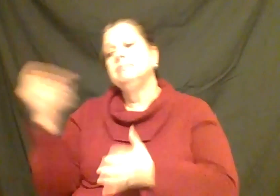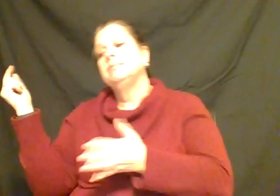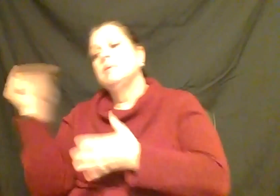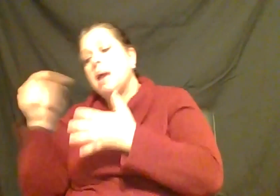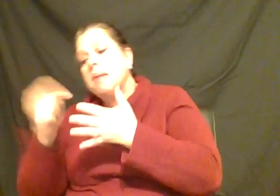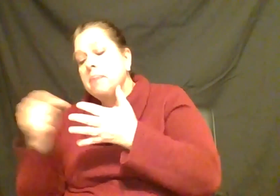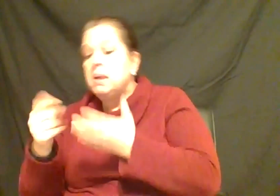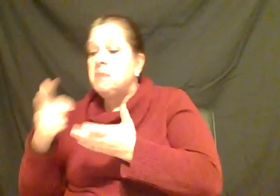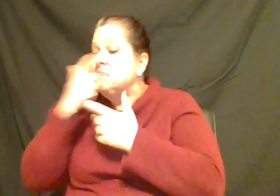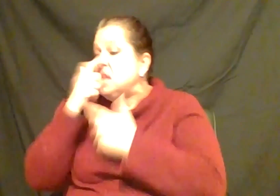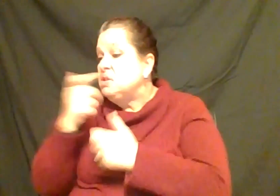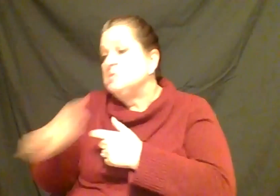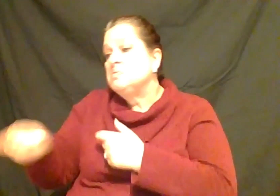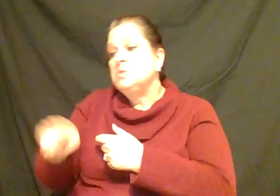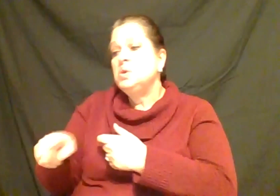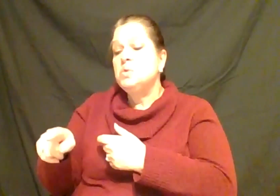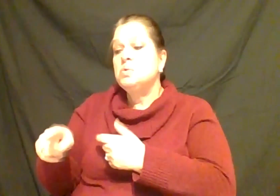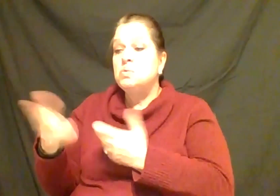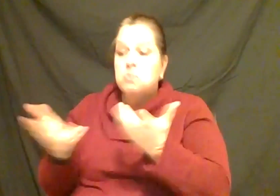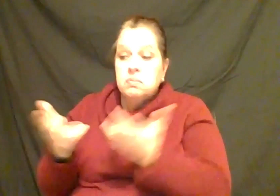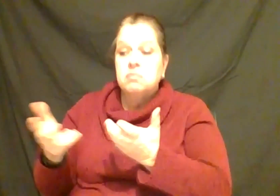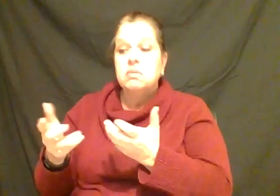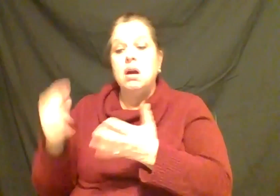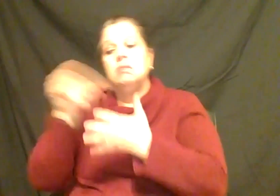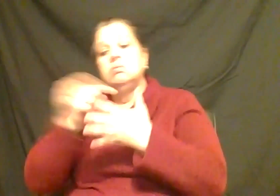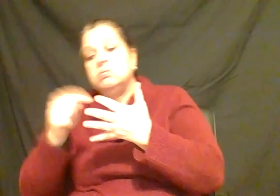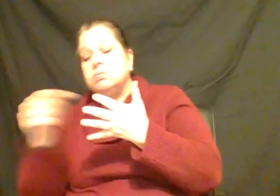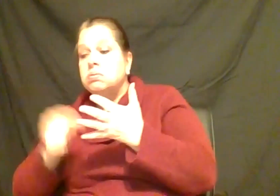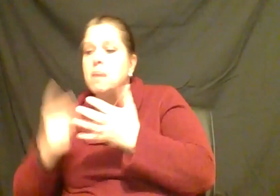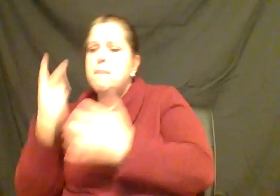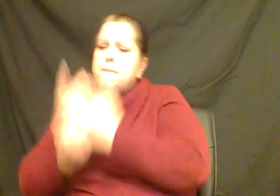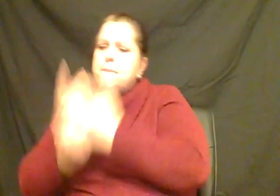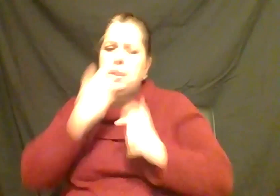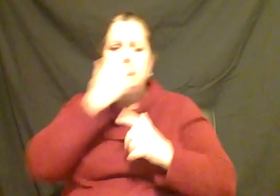some courses that align with both graduation requirements and your interests and then you